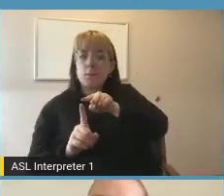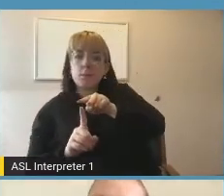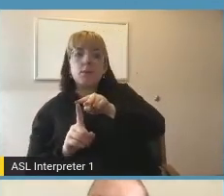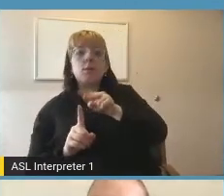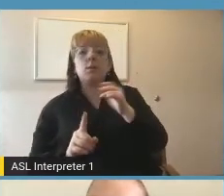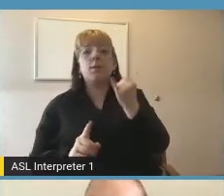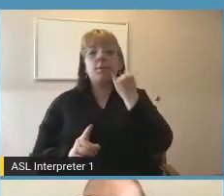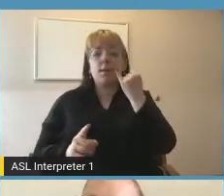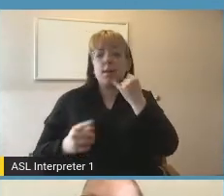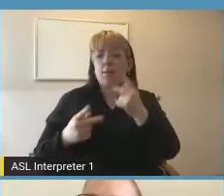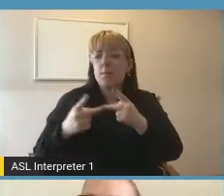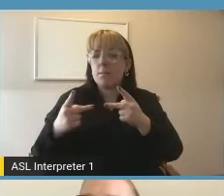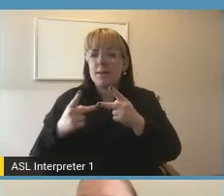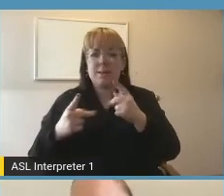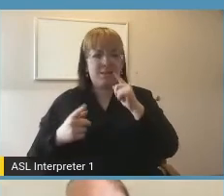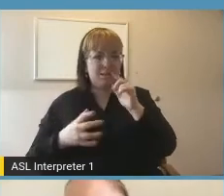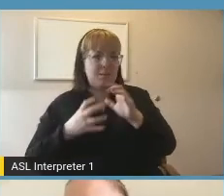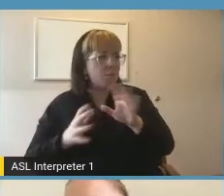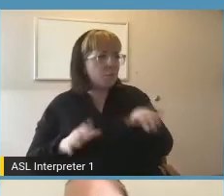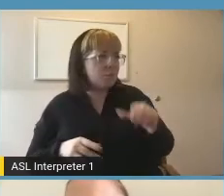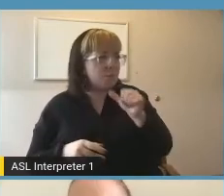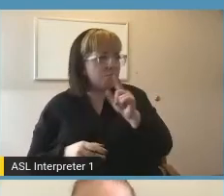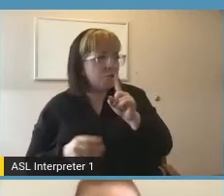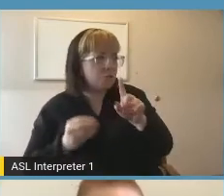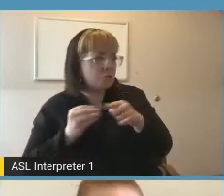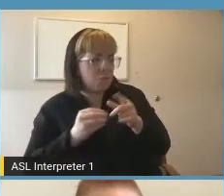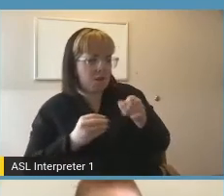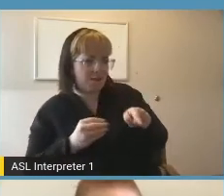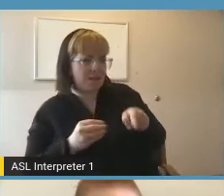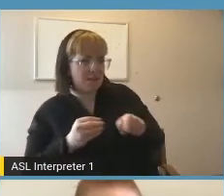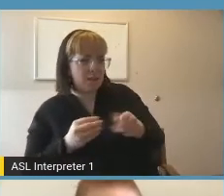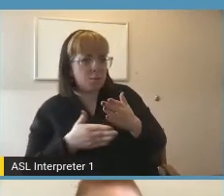were confused or they weren't sure what was happening.